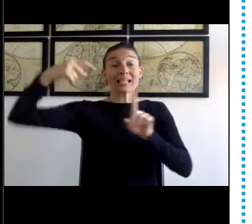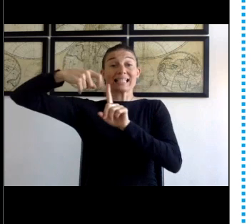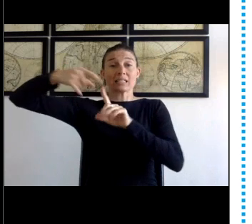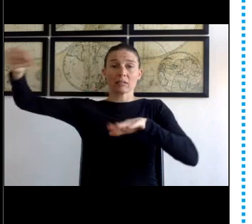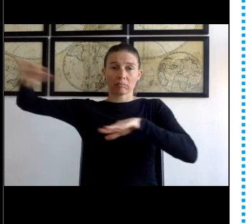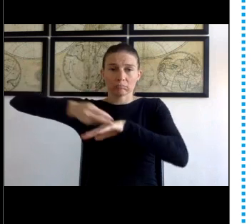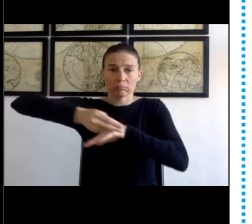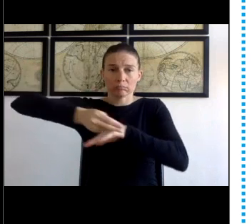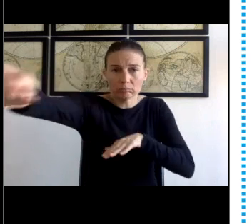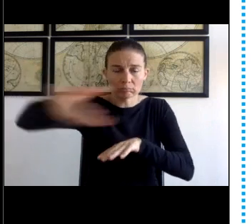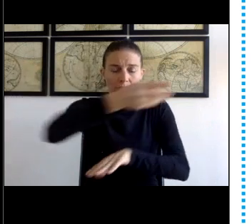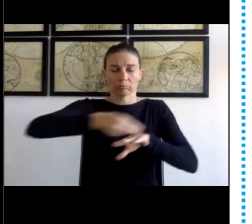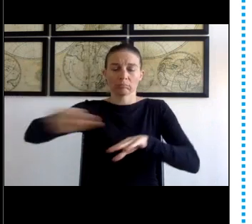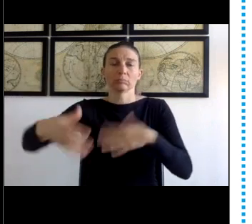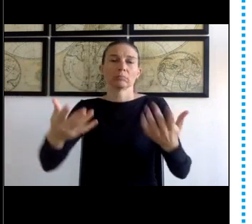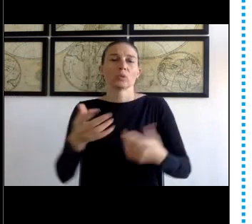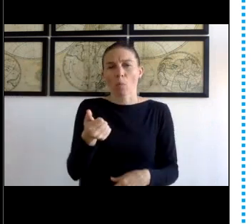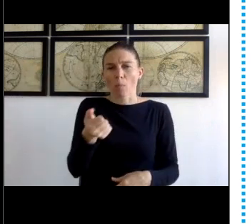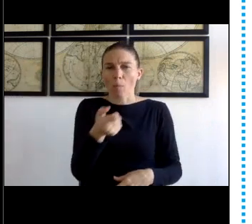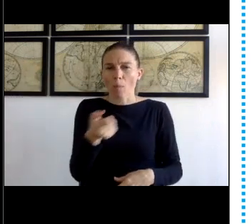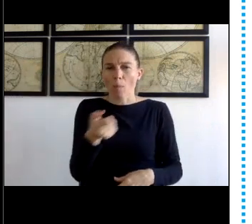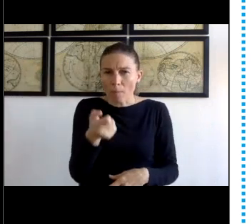let's say mobile or satellite networks, for example.